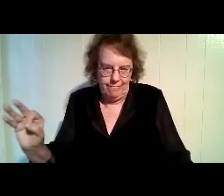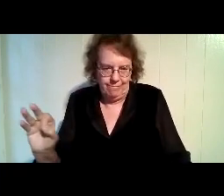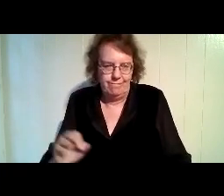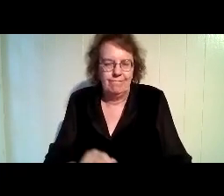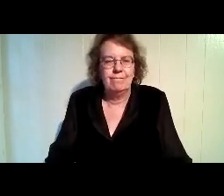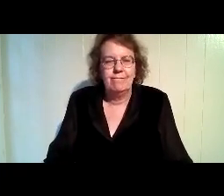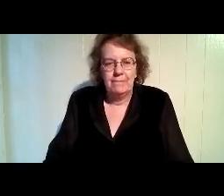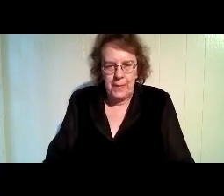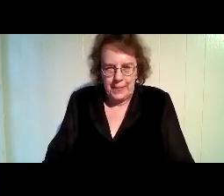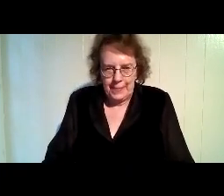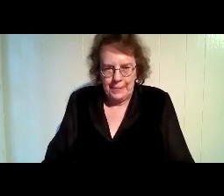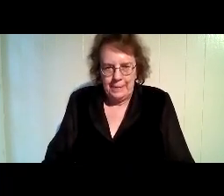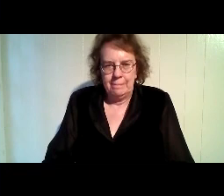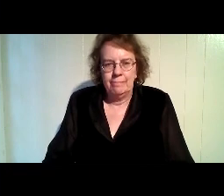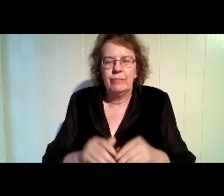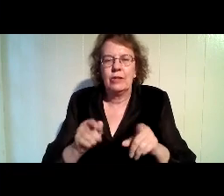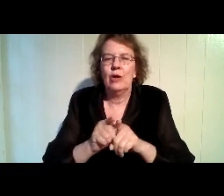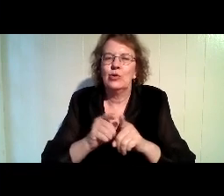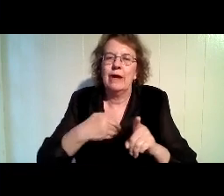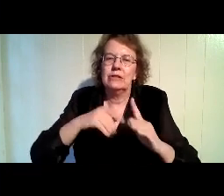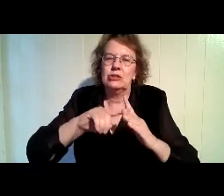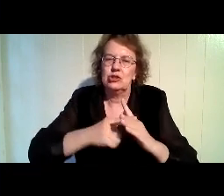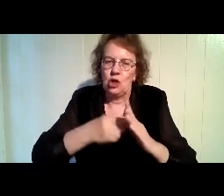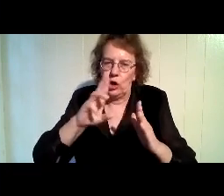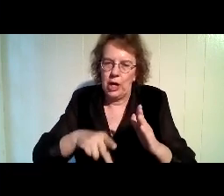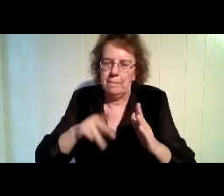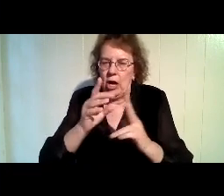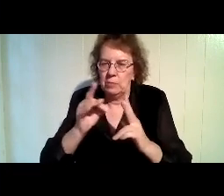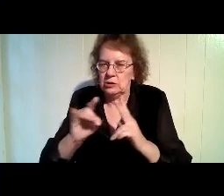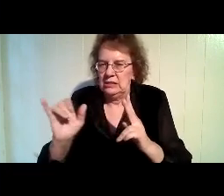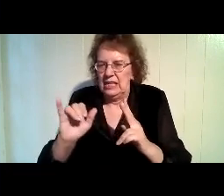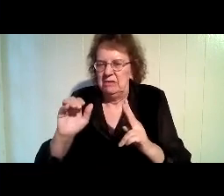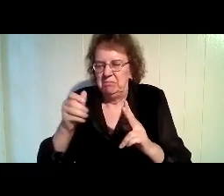We also have startup options like we did for magnifier, so you can't have narrators start as soon as your computer turns